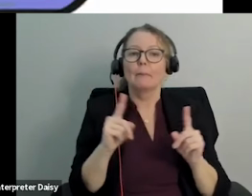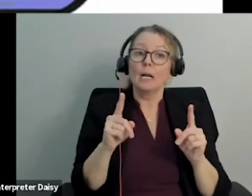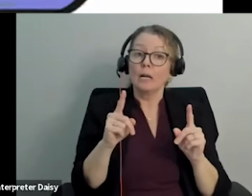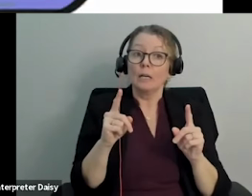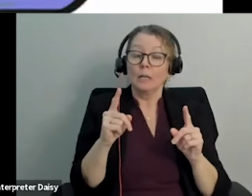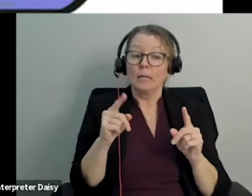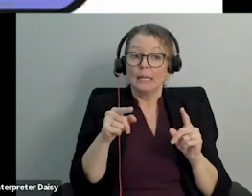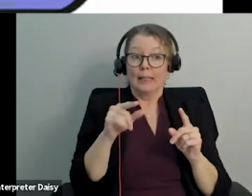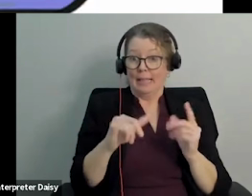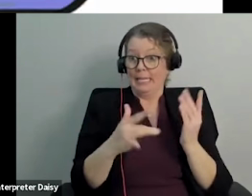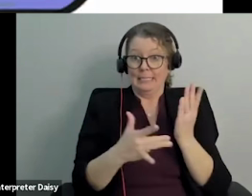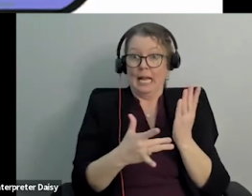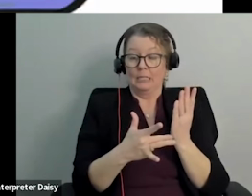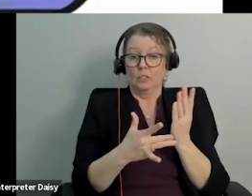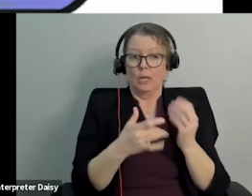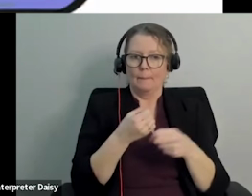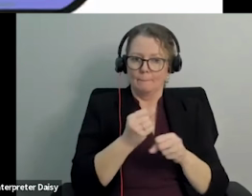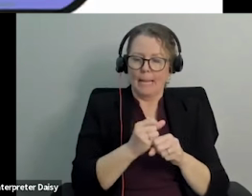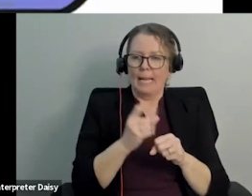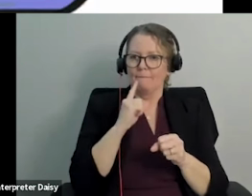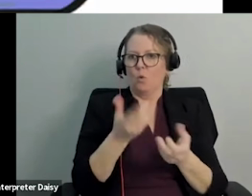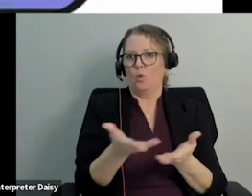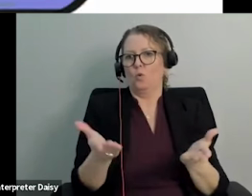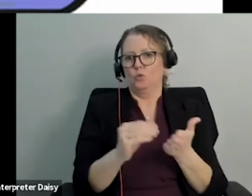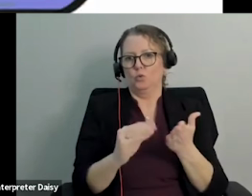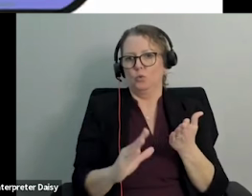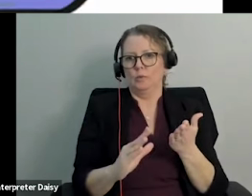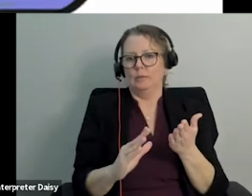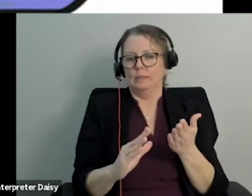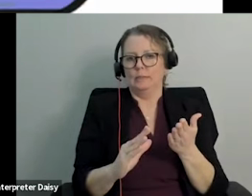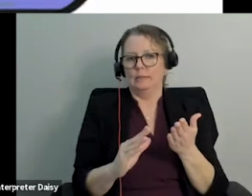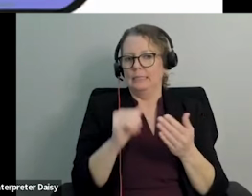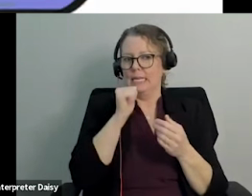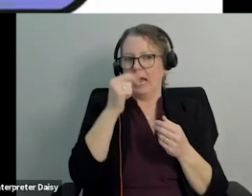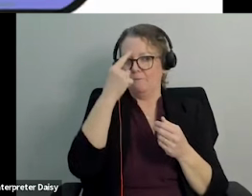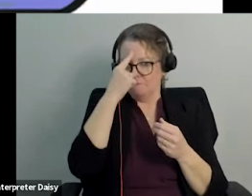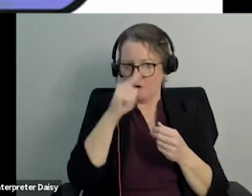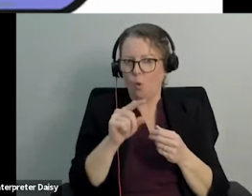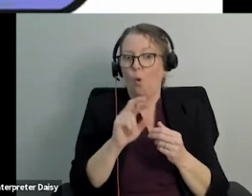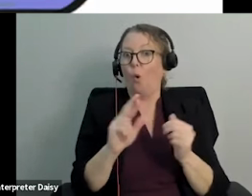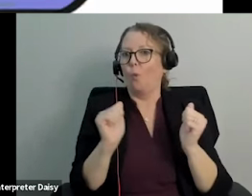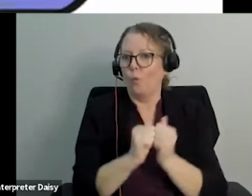was this technology was created for them, not by or with them and their caregivers and support team.